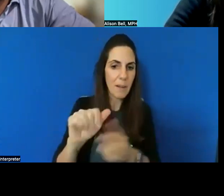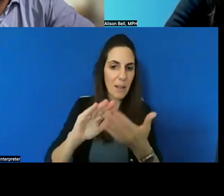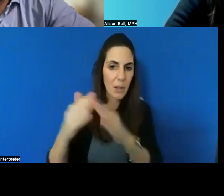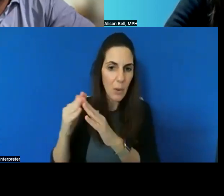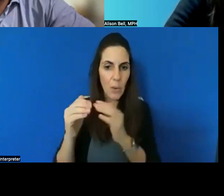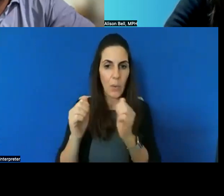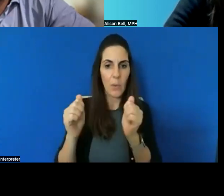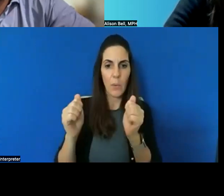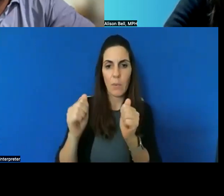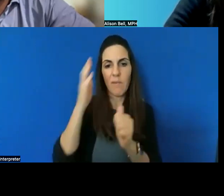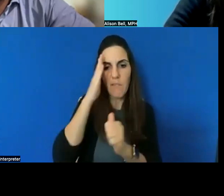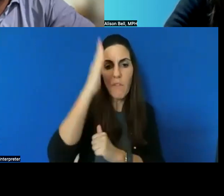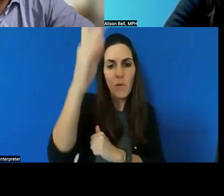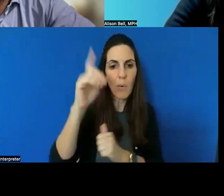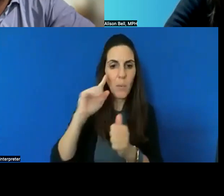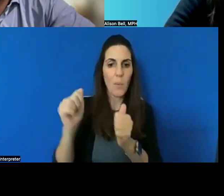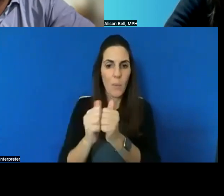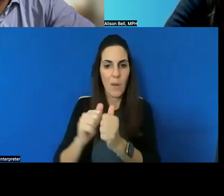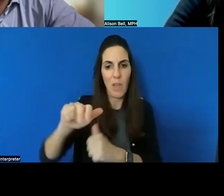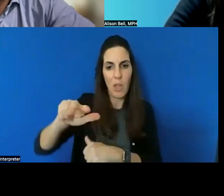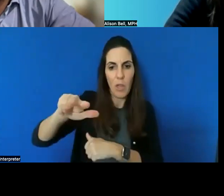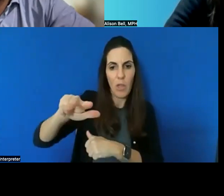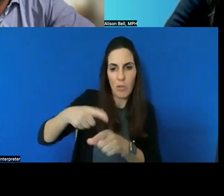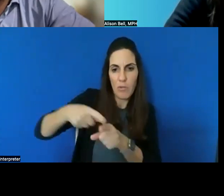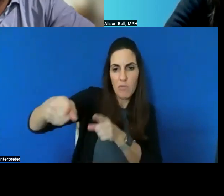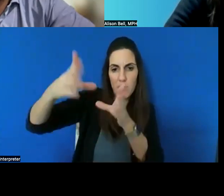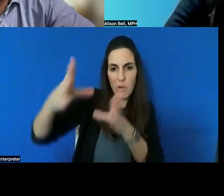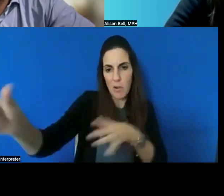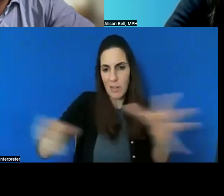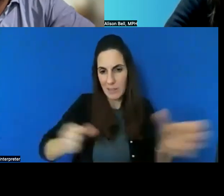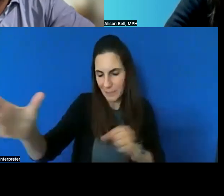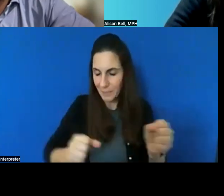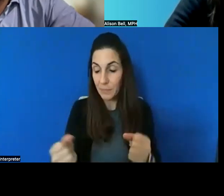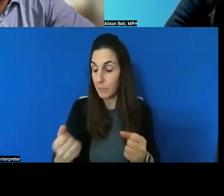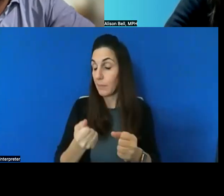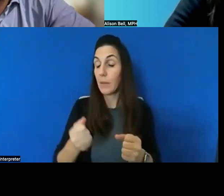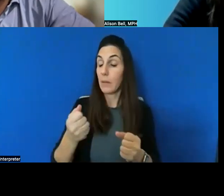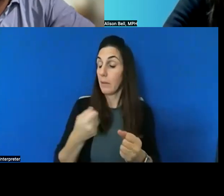enable accounts I'm joined by a team of Advocates and experts who are passionate about helping